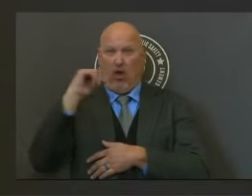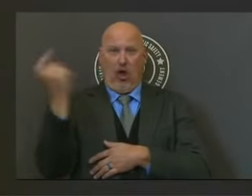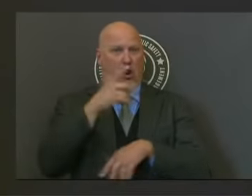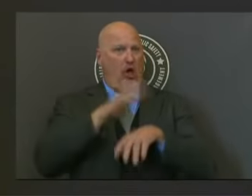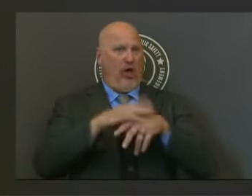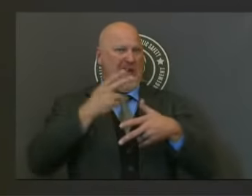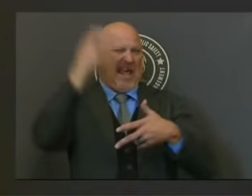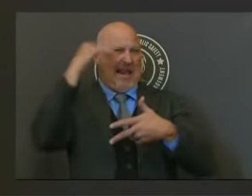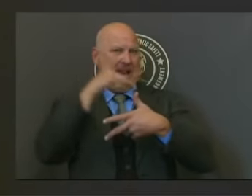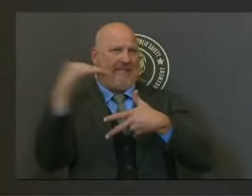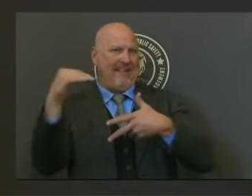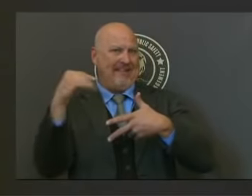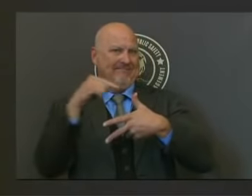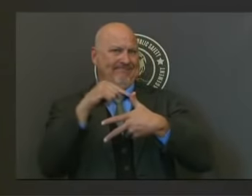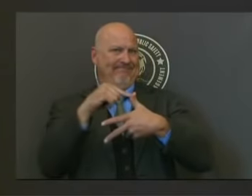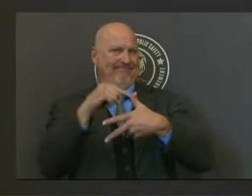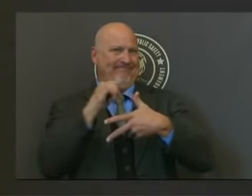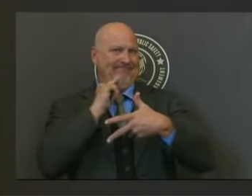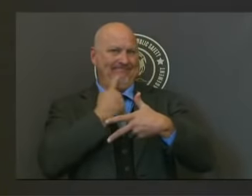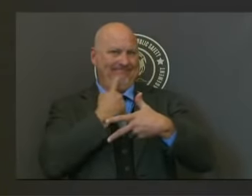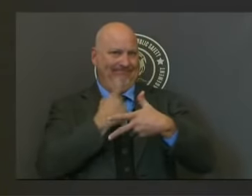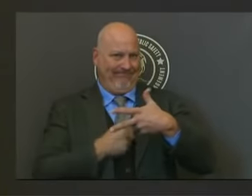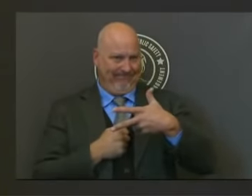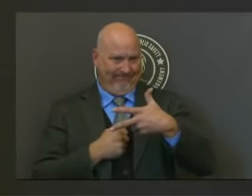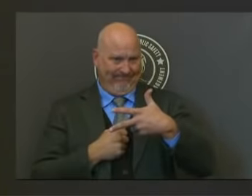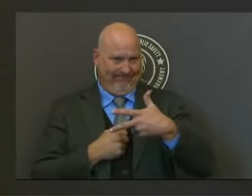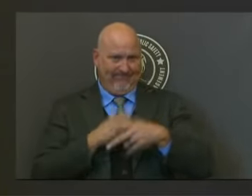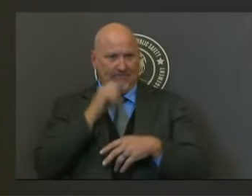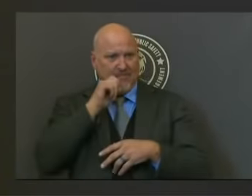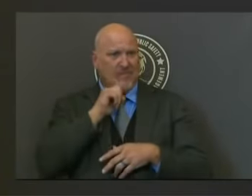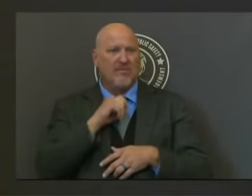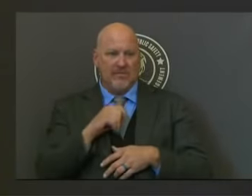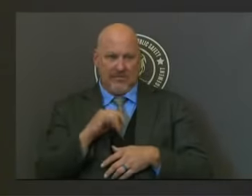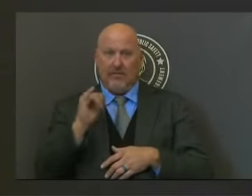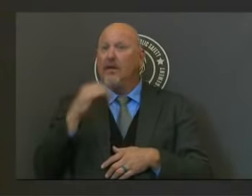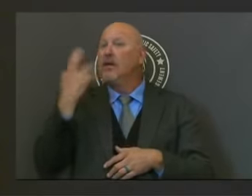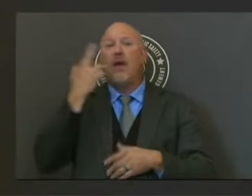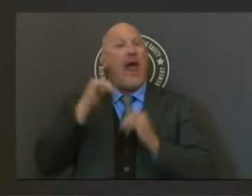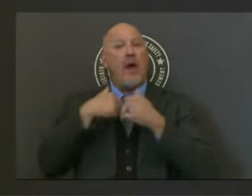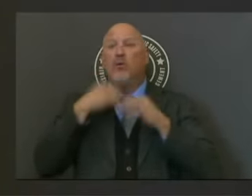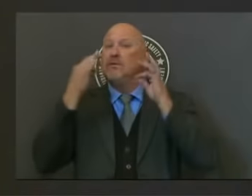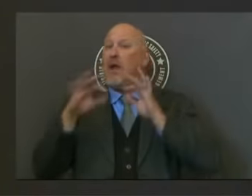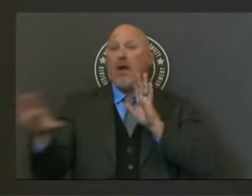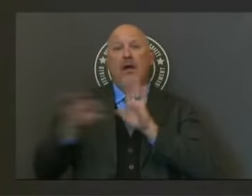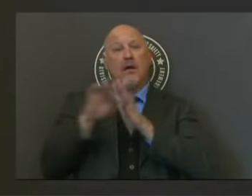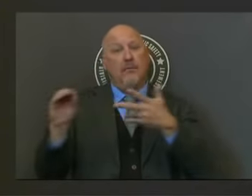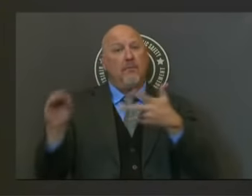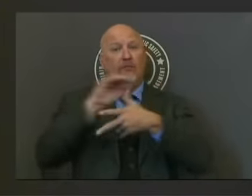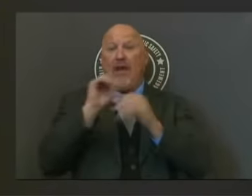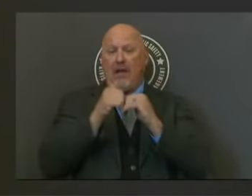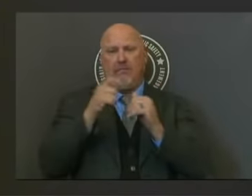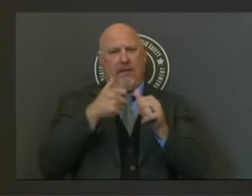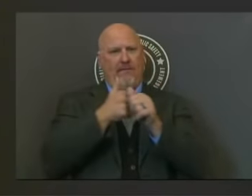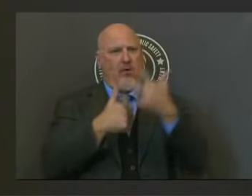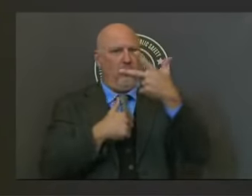three metrics that we use in the